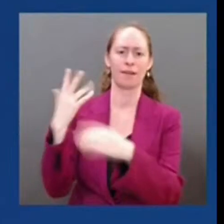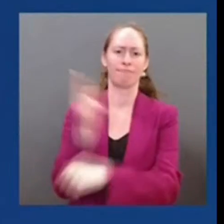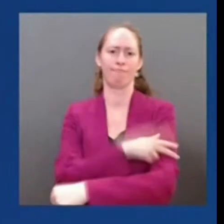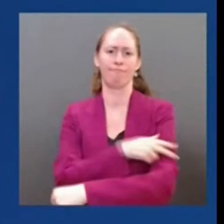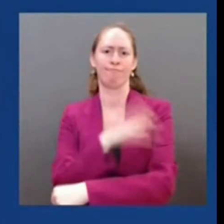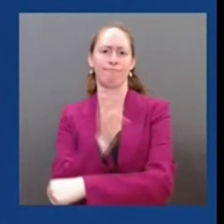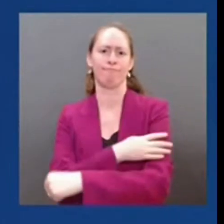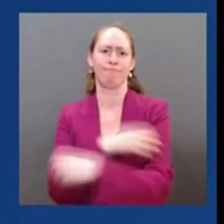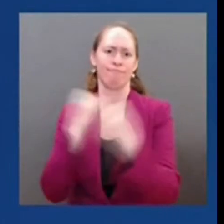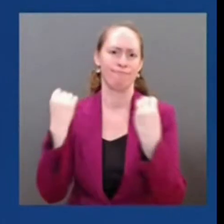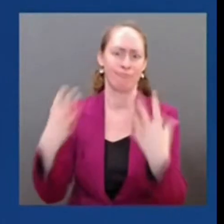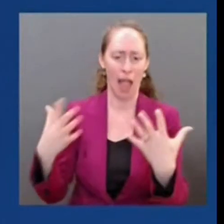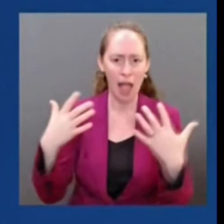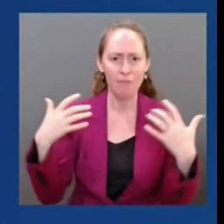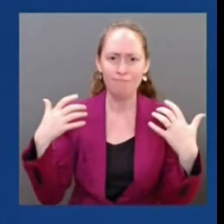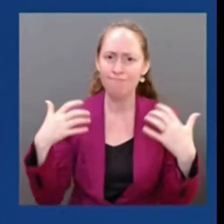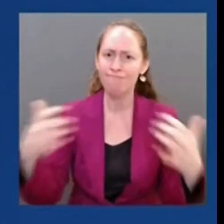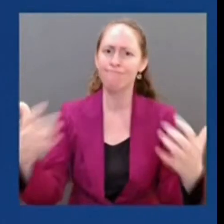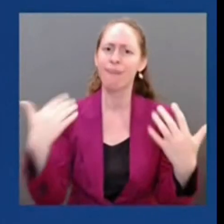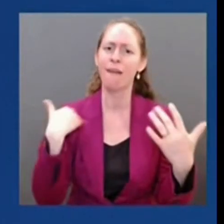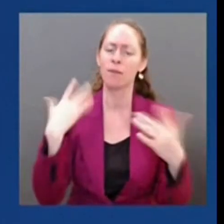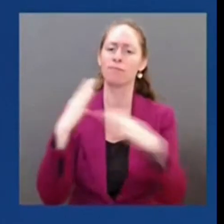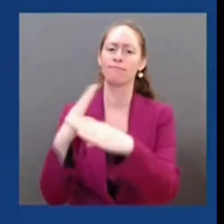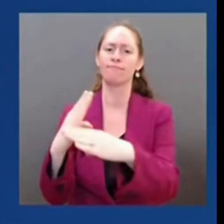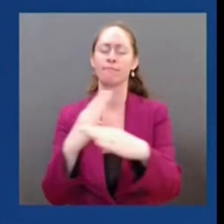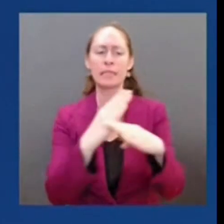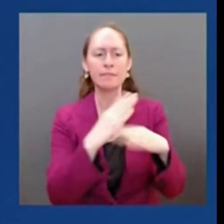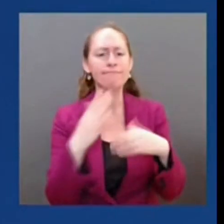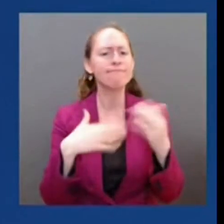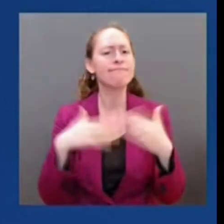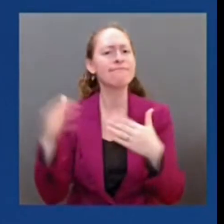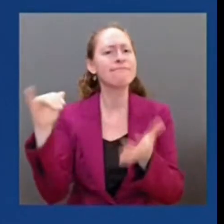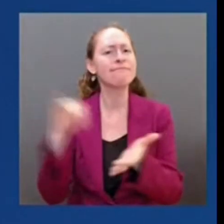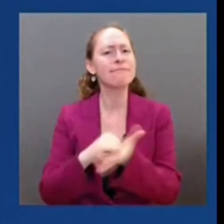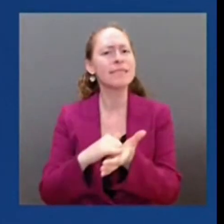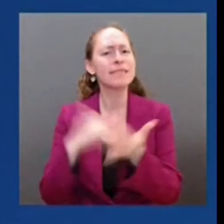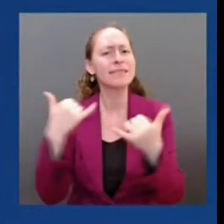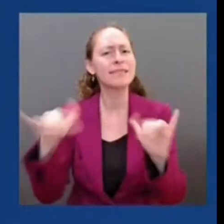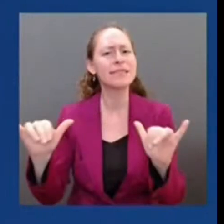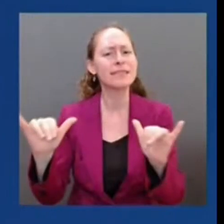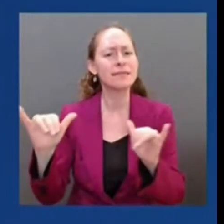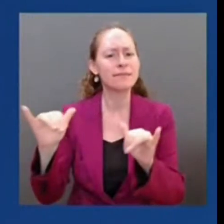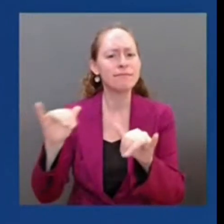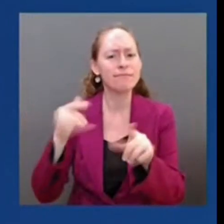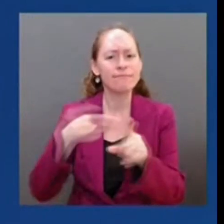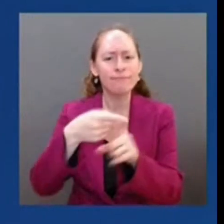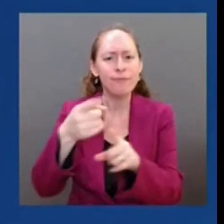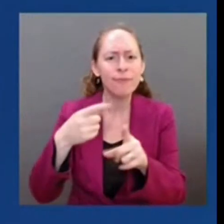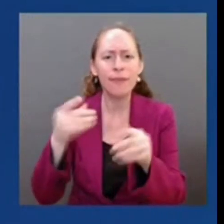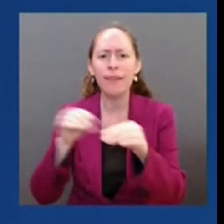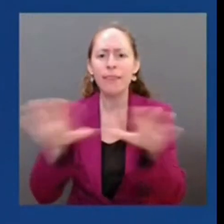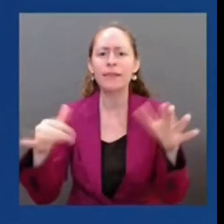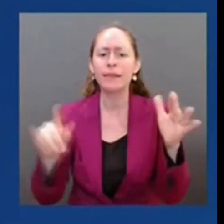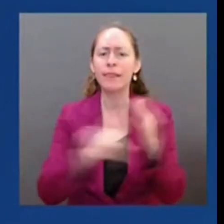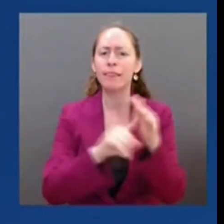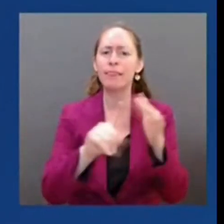WE HAVE A PRETTY HIGH DEGREE OF